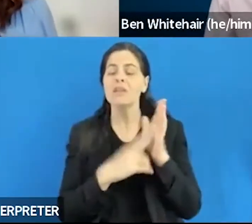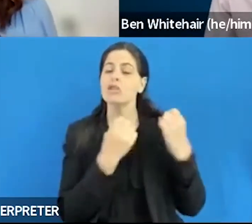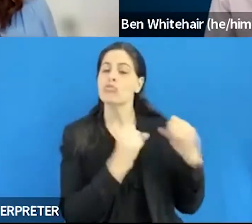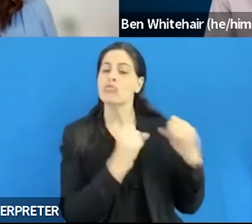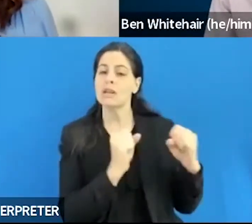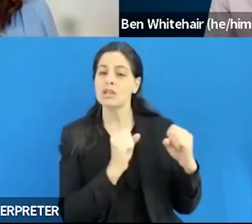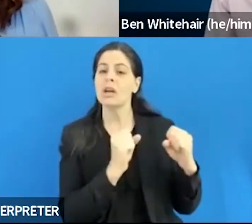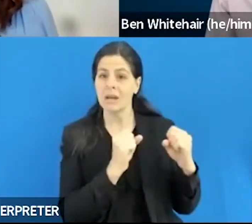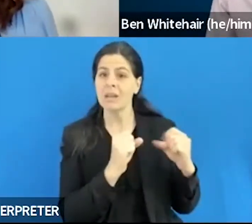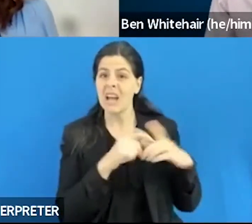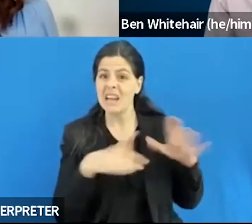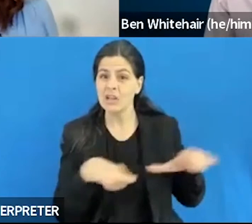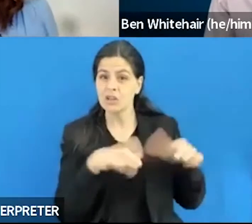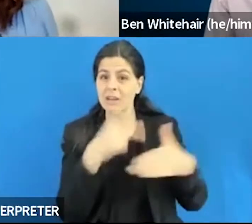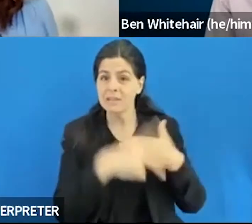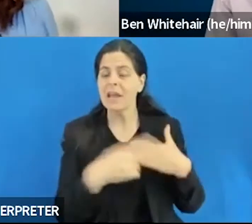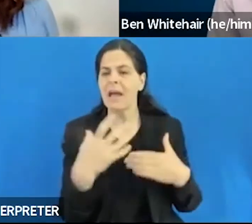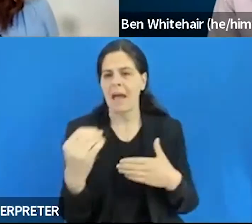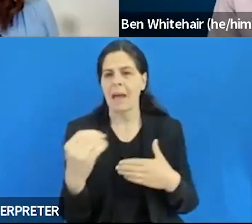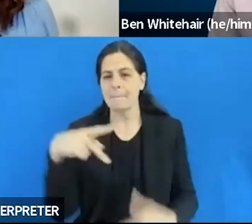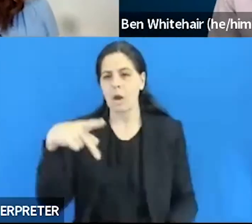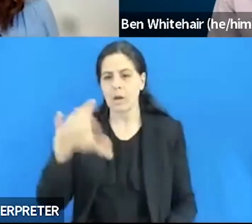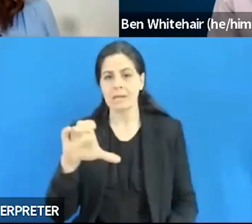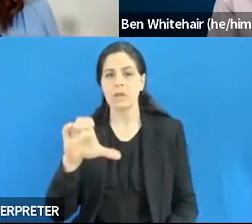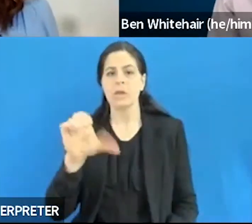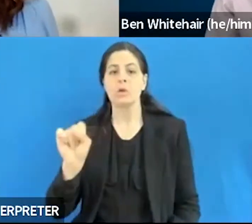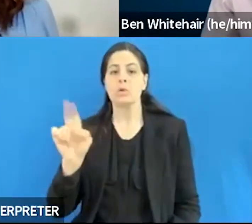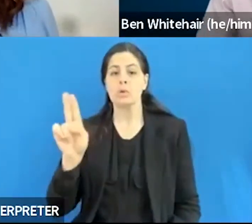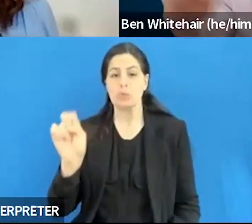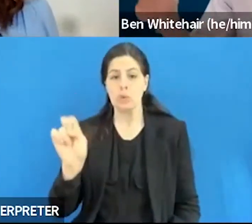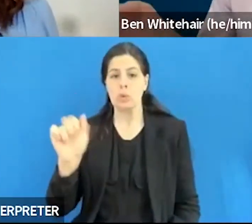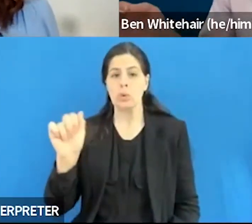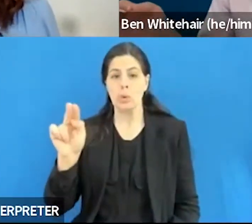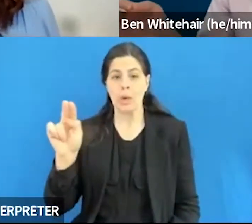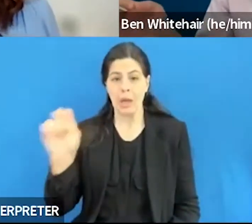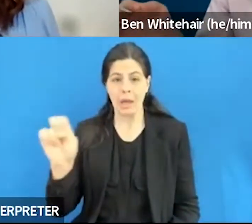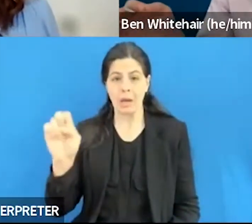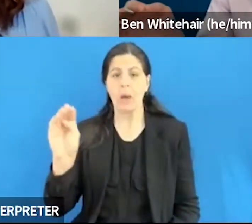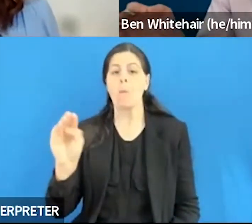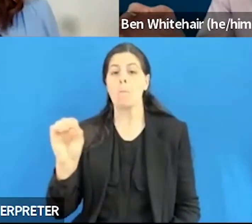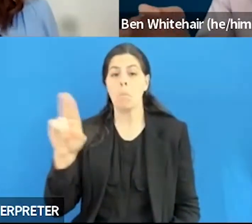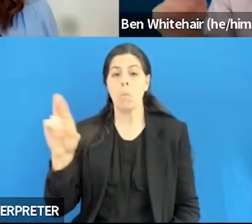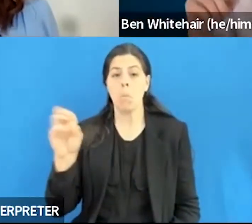Sue-Anne Morrow, to explain our new podcast contracts, how to sign your podcast,